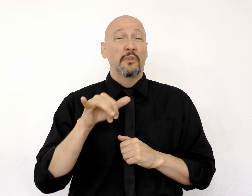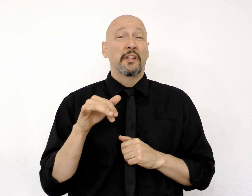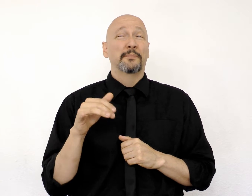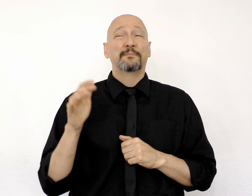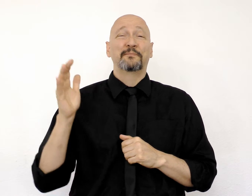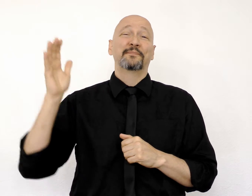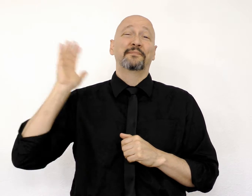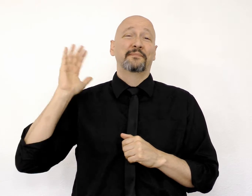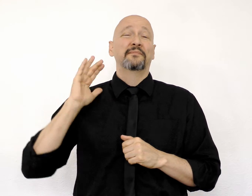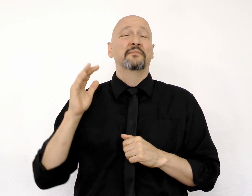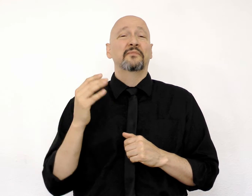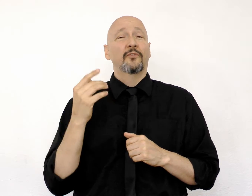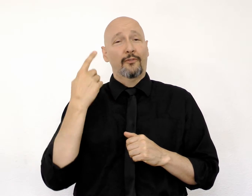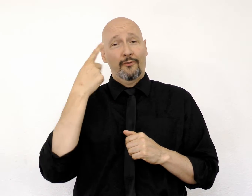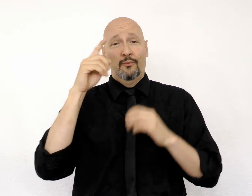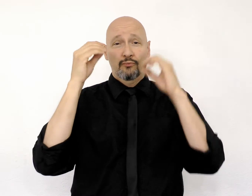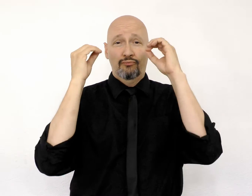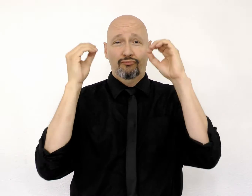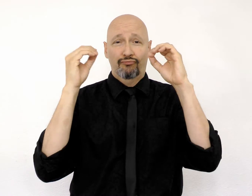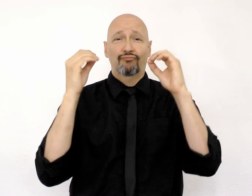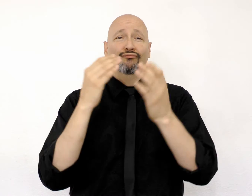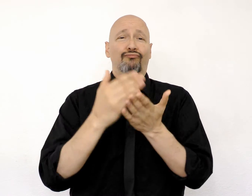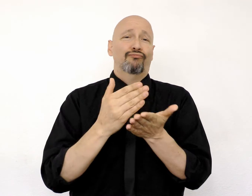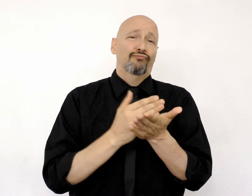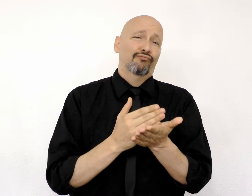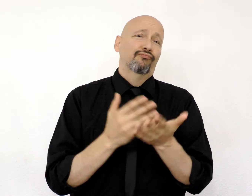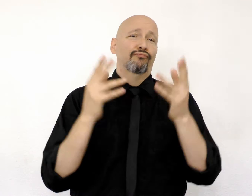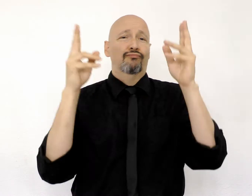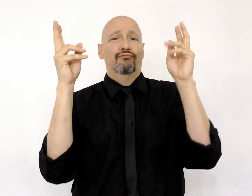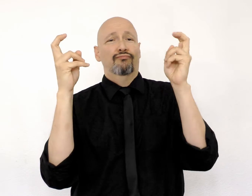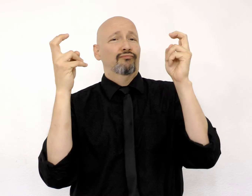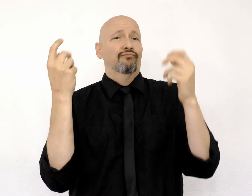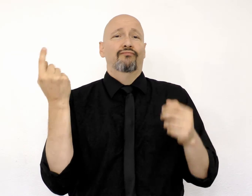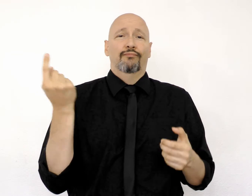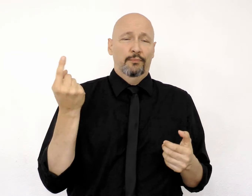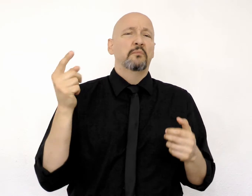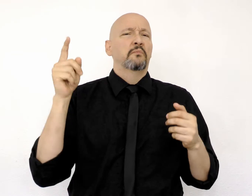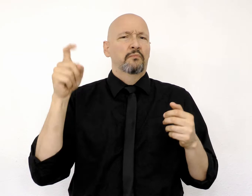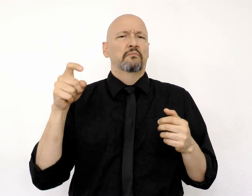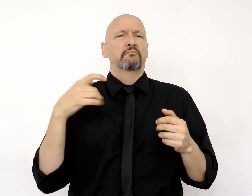You know that it used to be when you wanted to teach a lesson or a topic